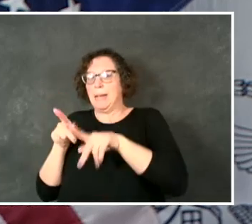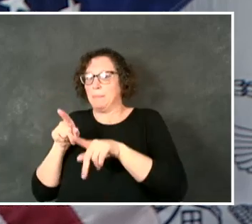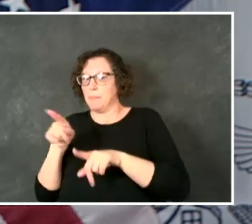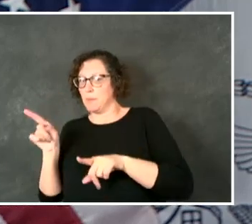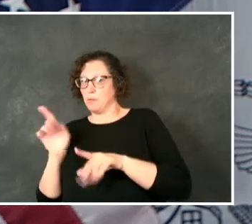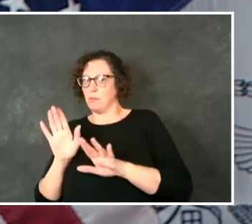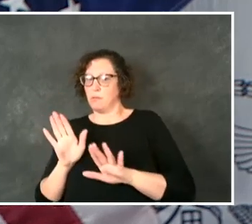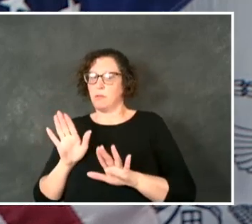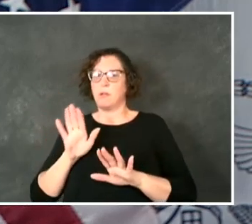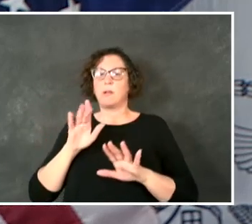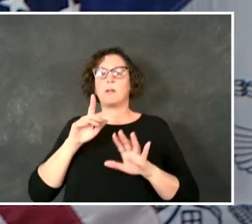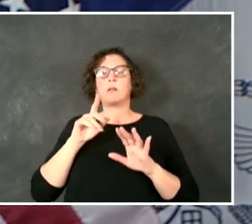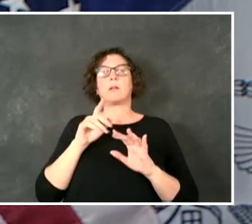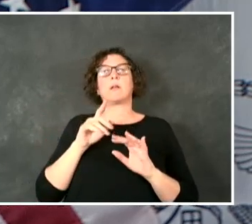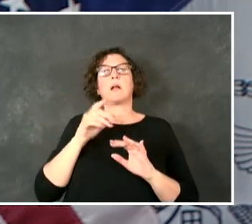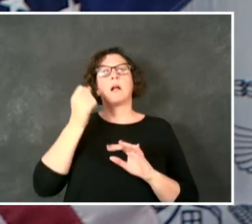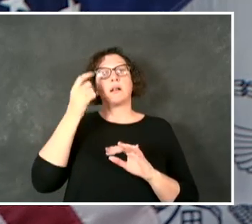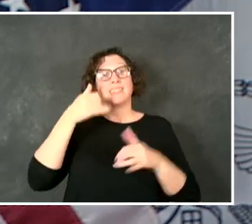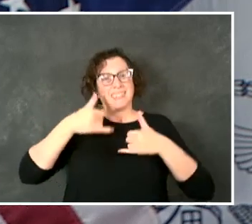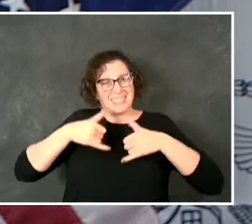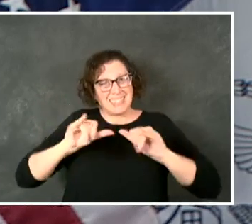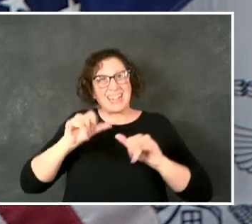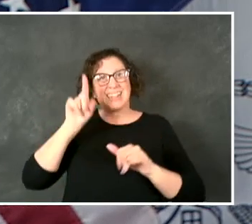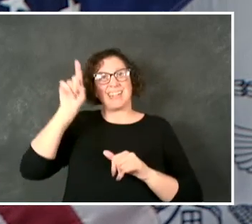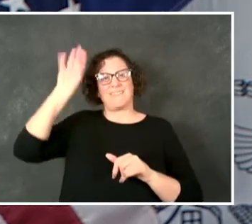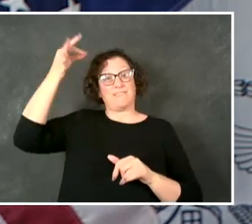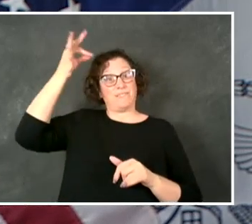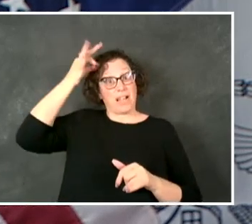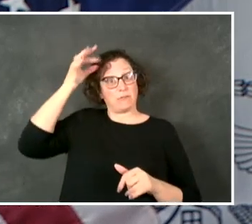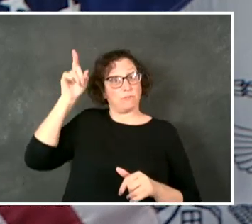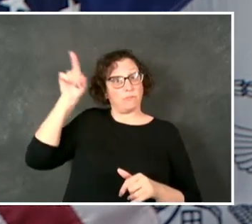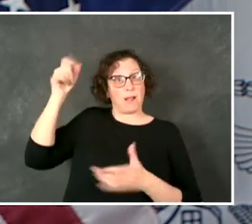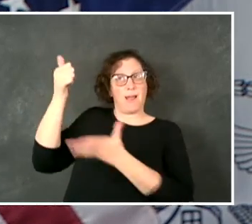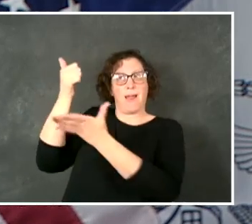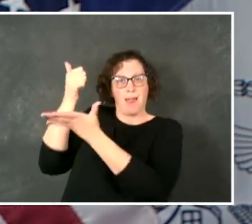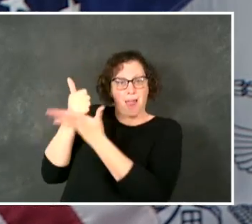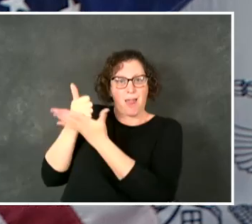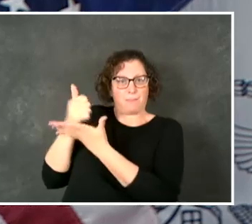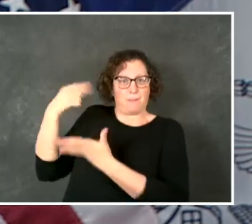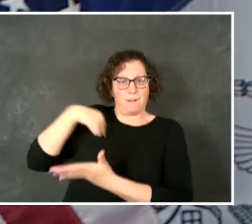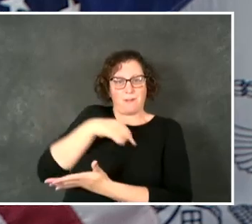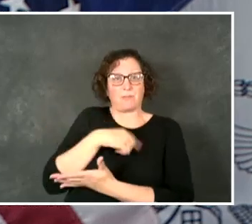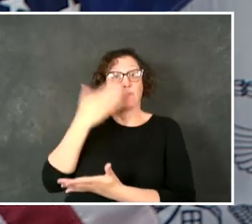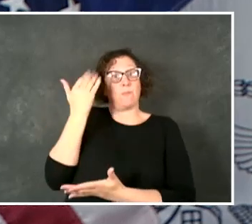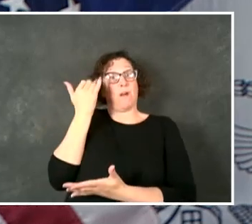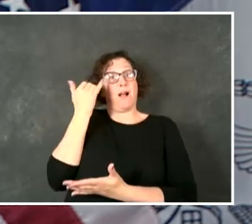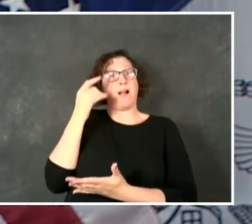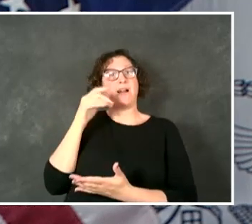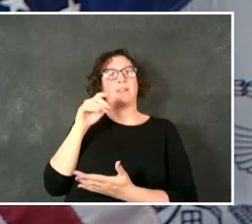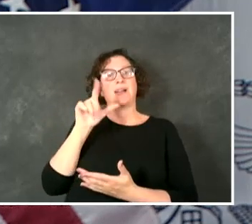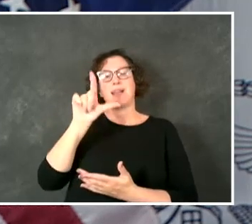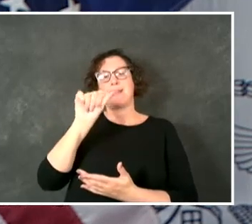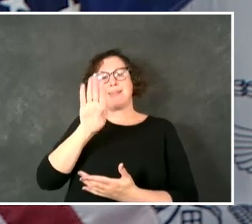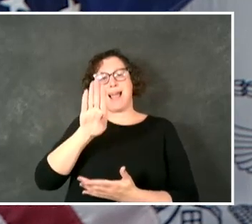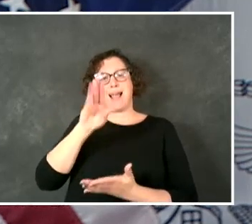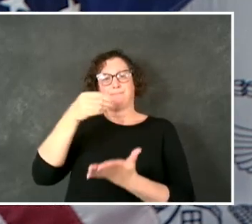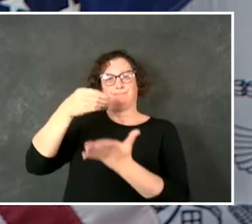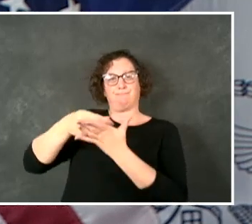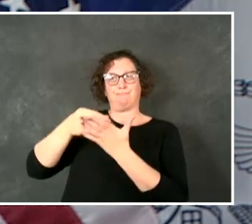SORCUES WE USED TO BE DEPENDENT ON.